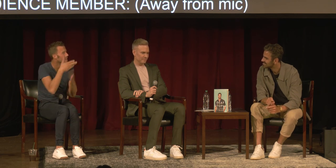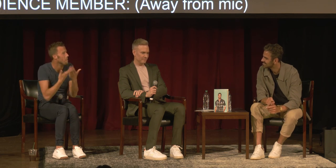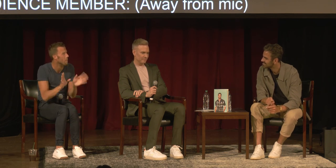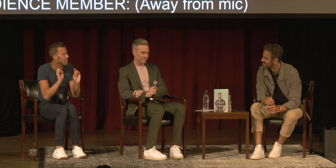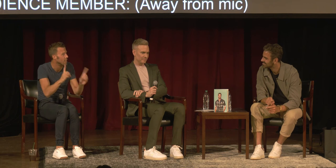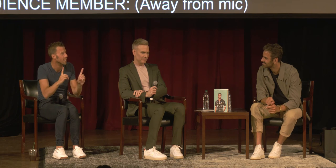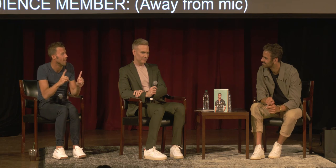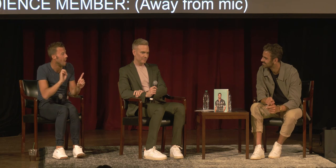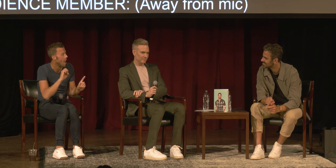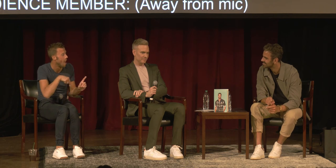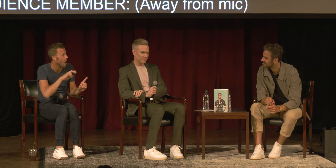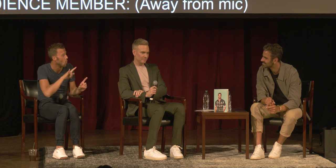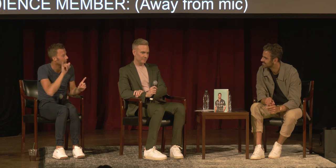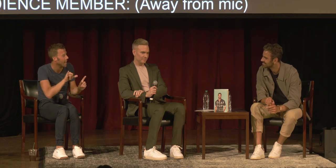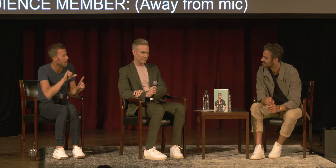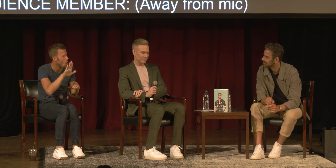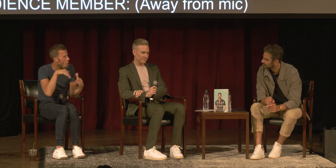especially for minority Deaf communities.